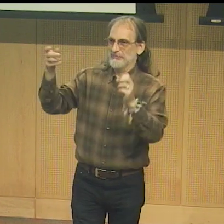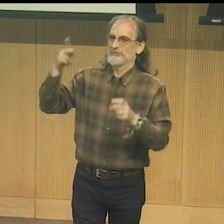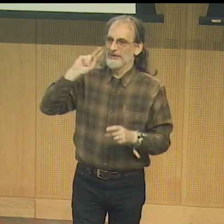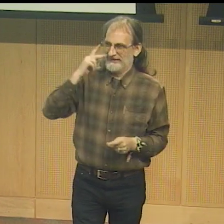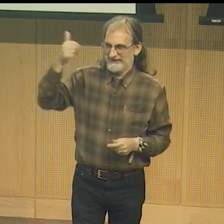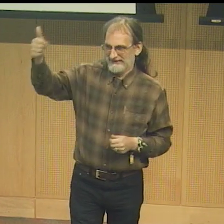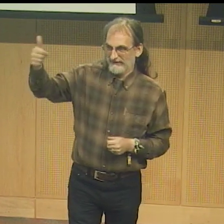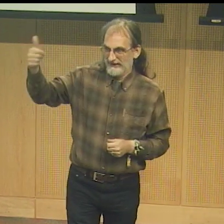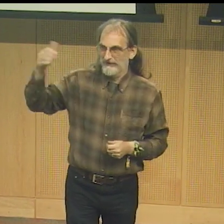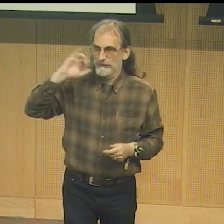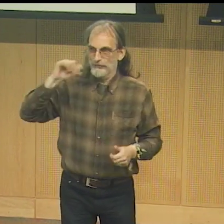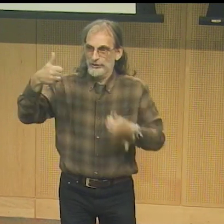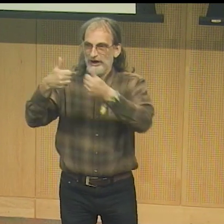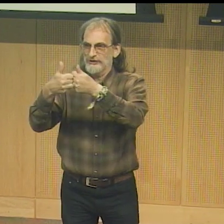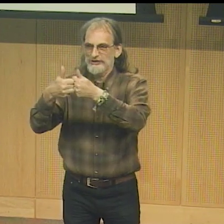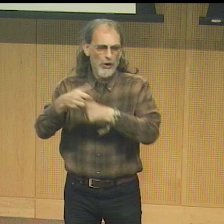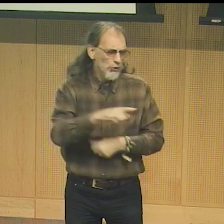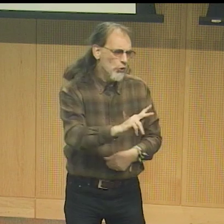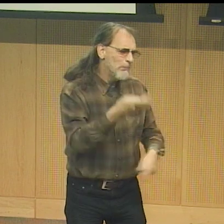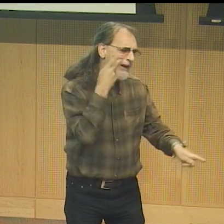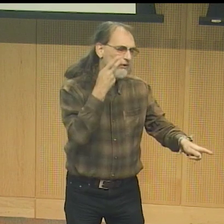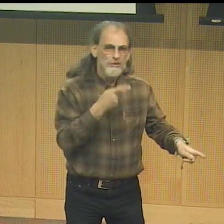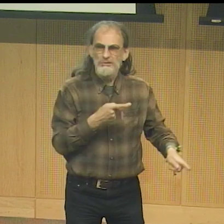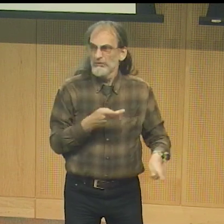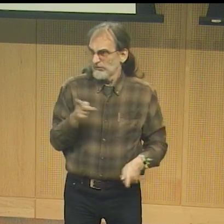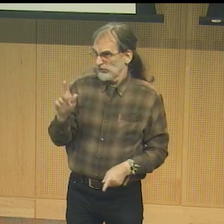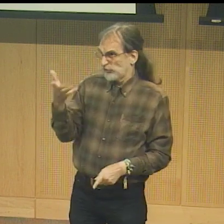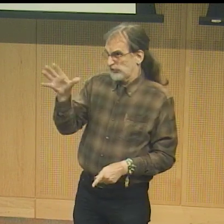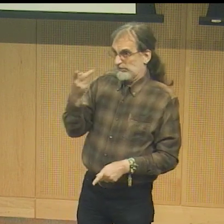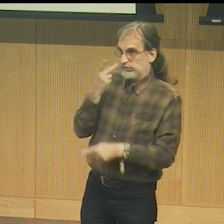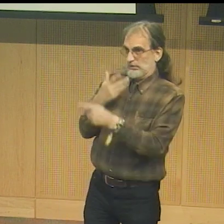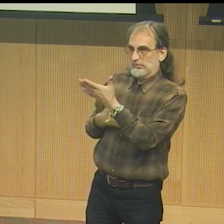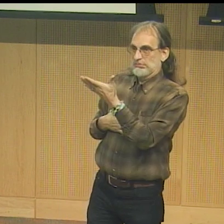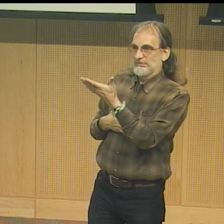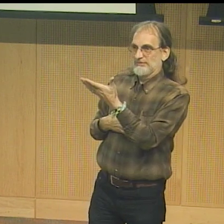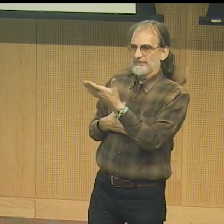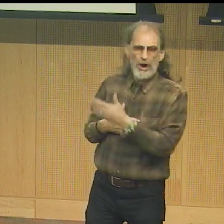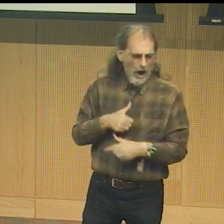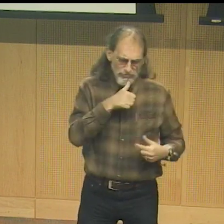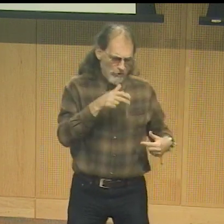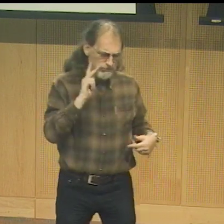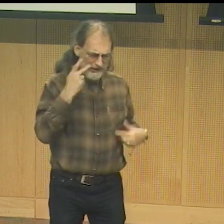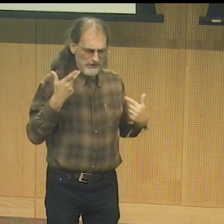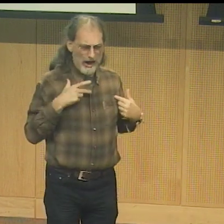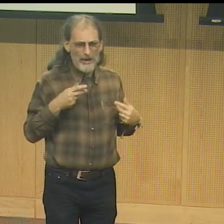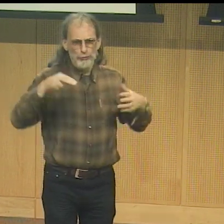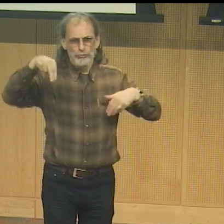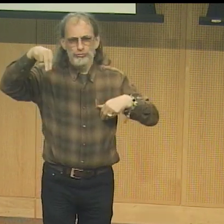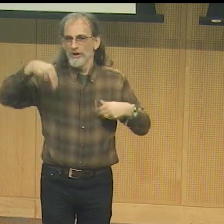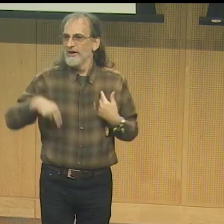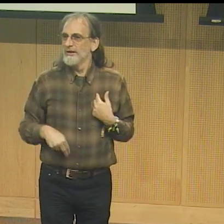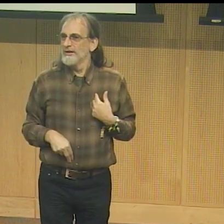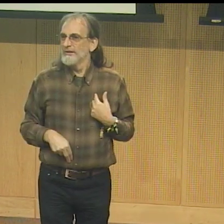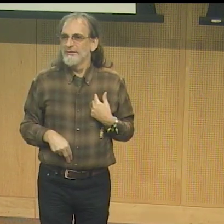It is, because any system you face is a political system. So, you can't say, "I'm not political, I'm neutral."